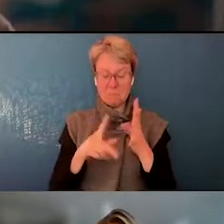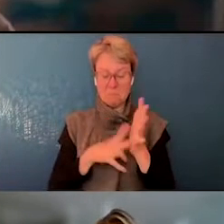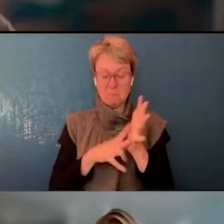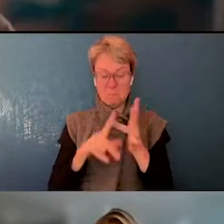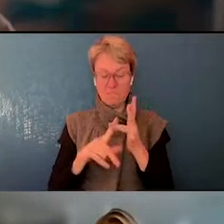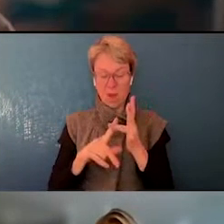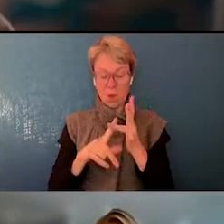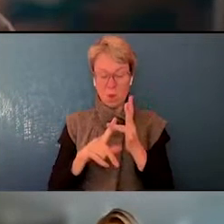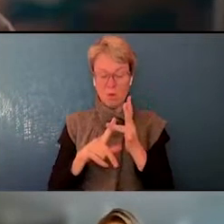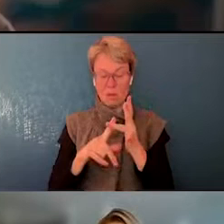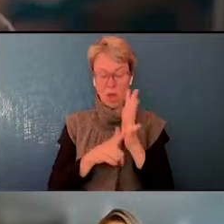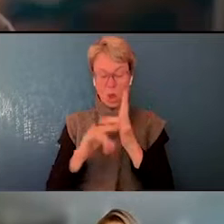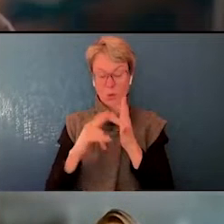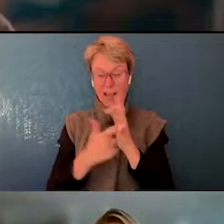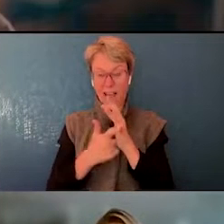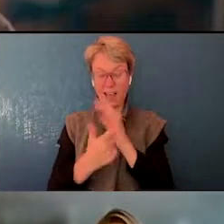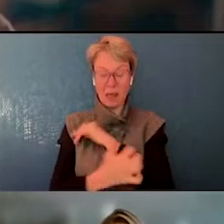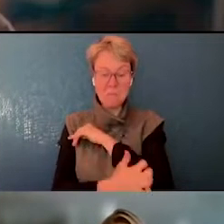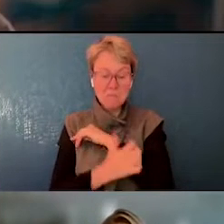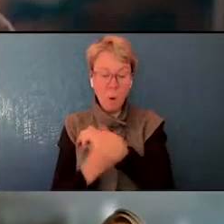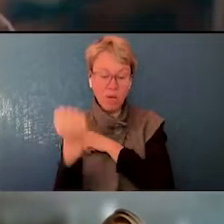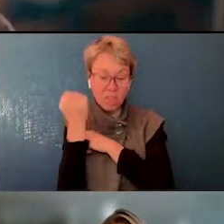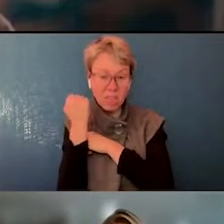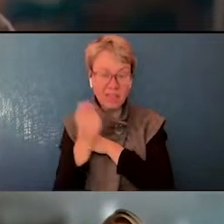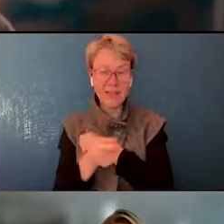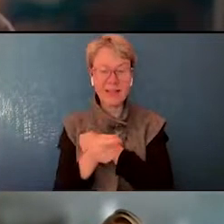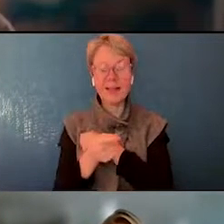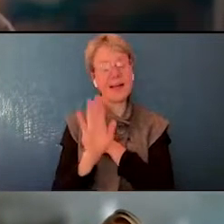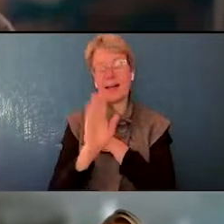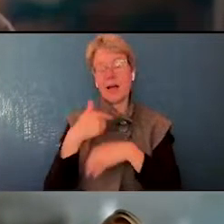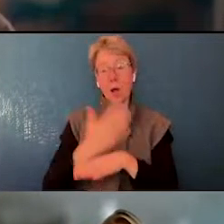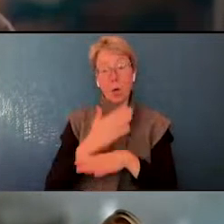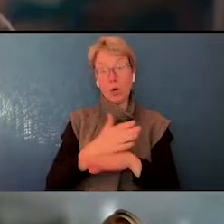at um the children's legal service at legal a um one of the great things about being a children's